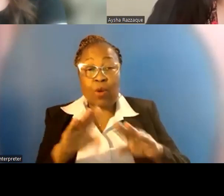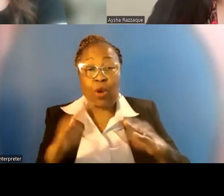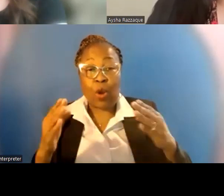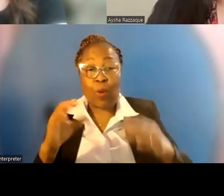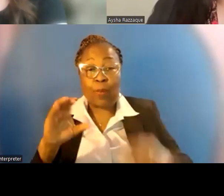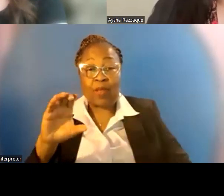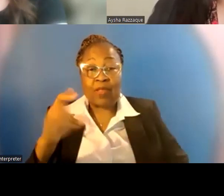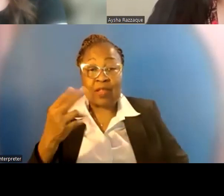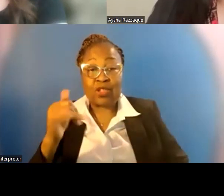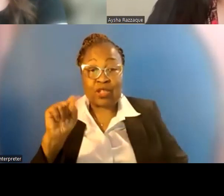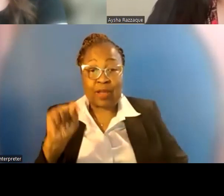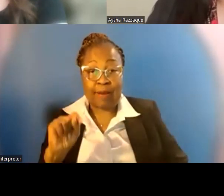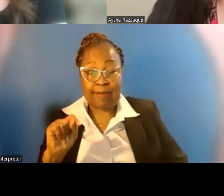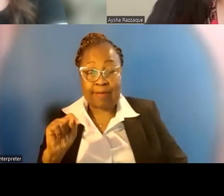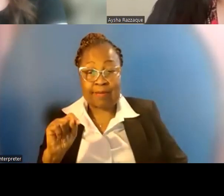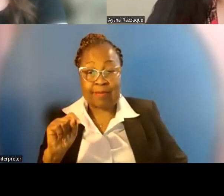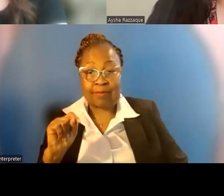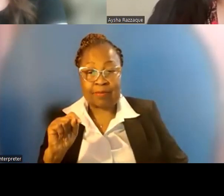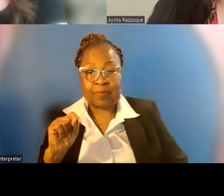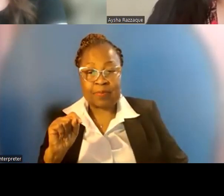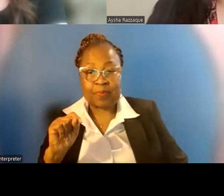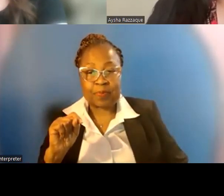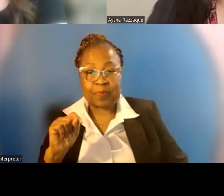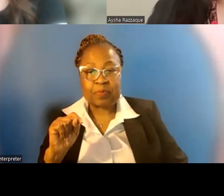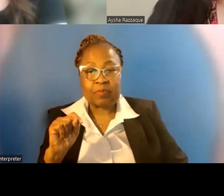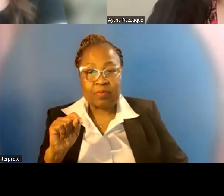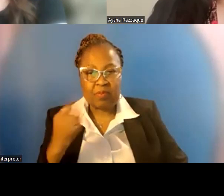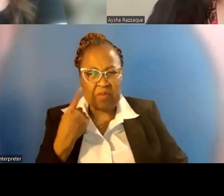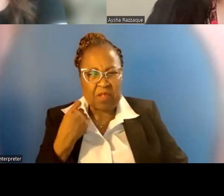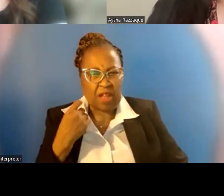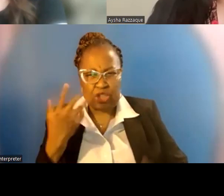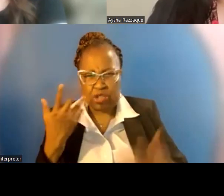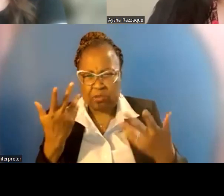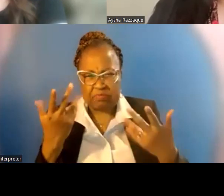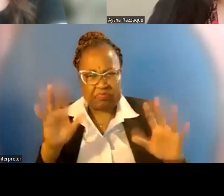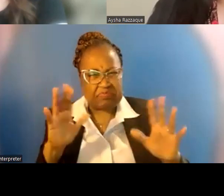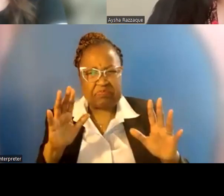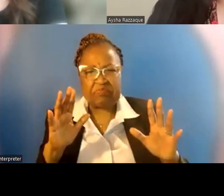Let me change that right now. Okay, I just opened the chat so anyone who would like